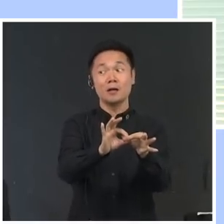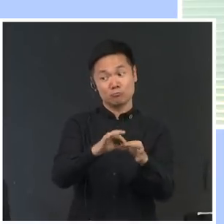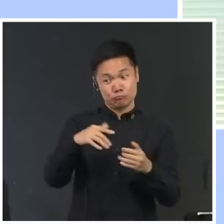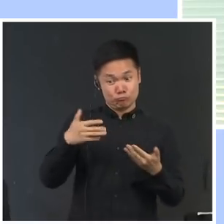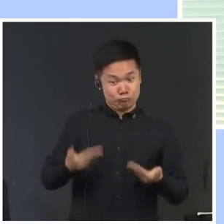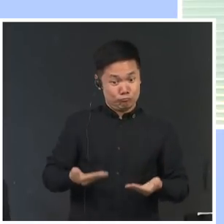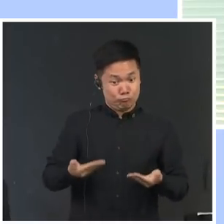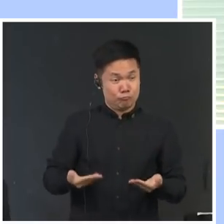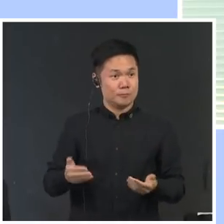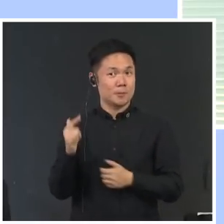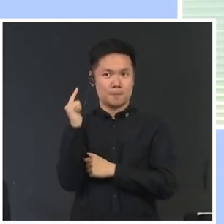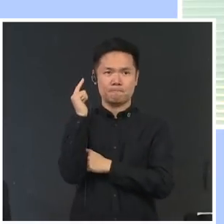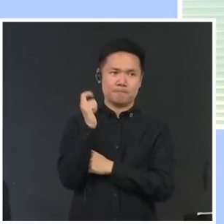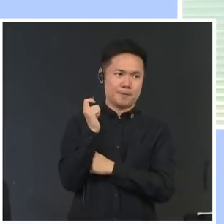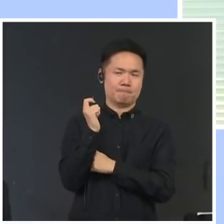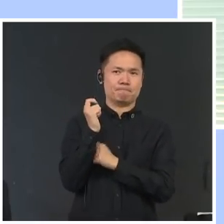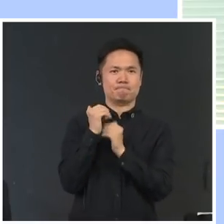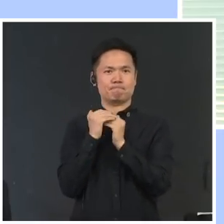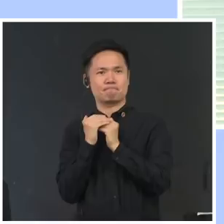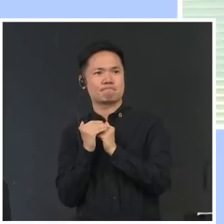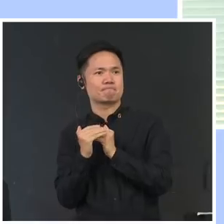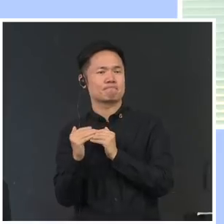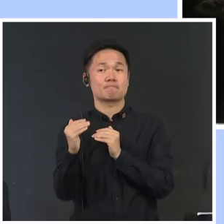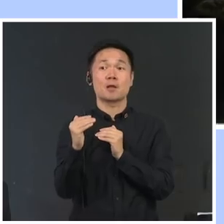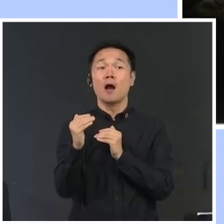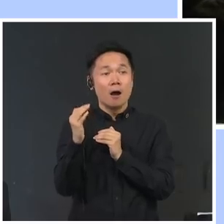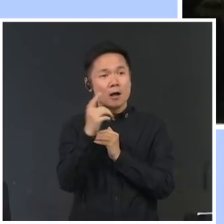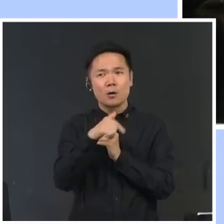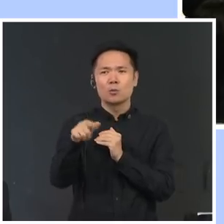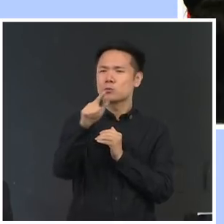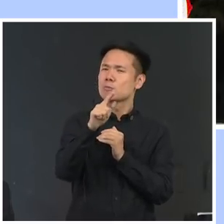they are trying no mitigate. So I think we need to do that in the reality and we have to really work